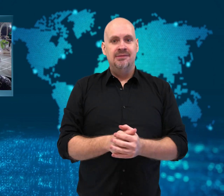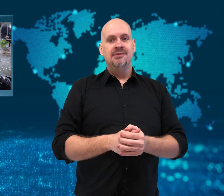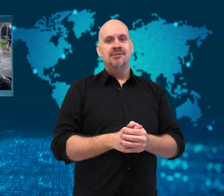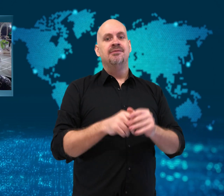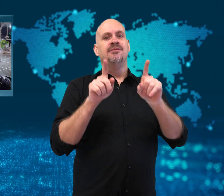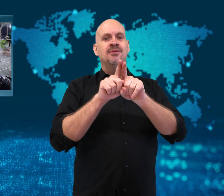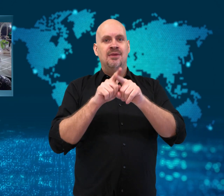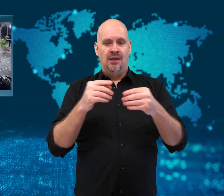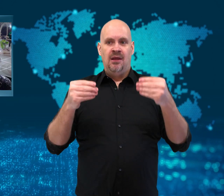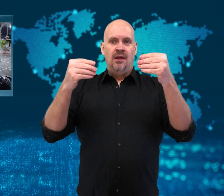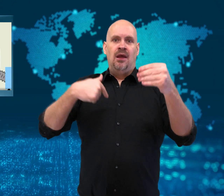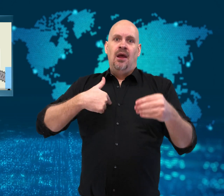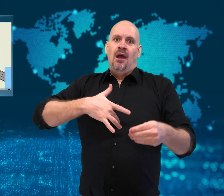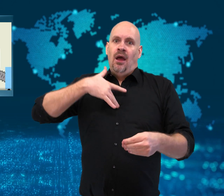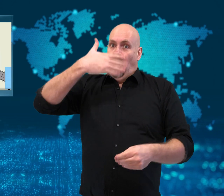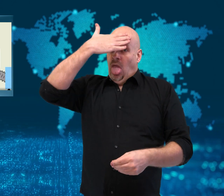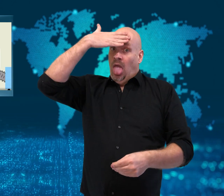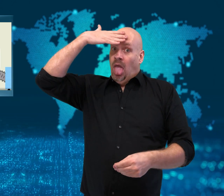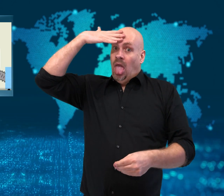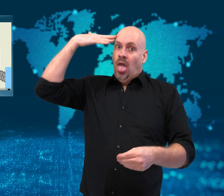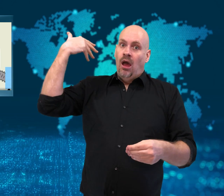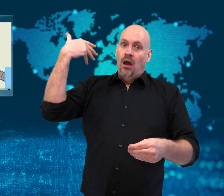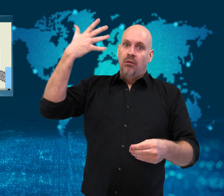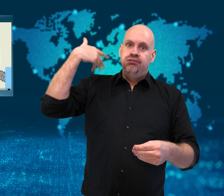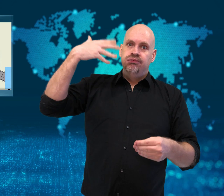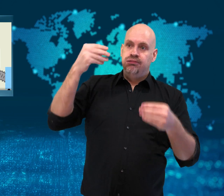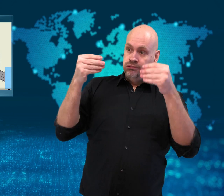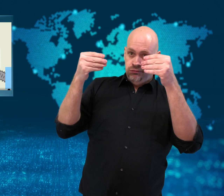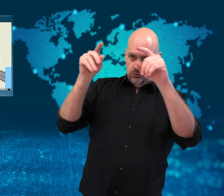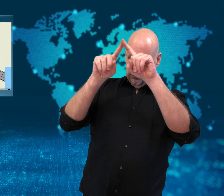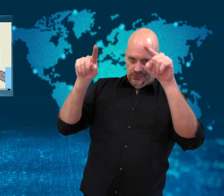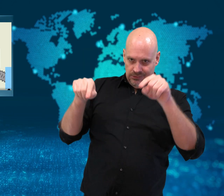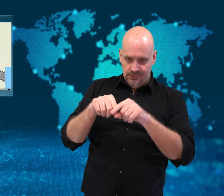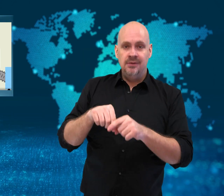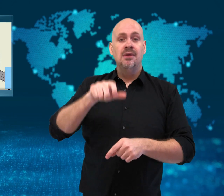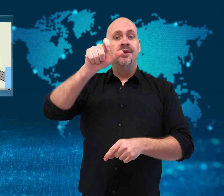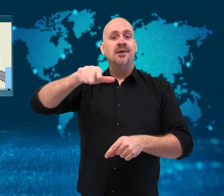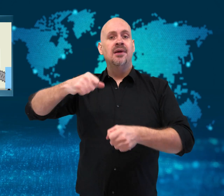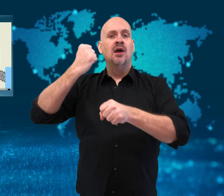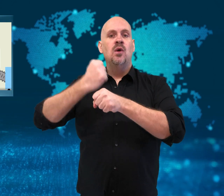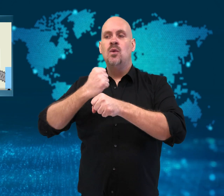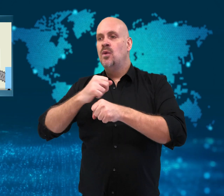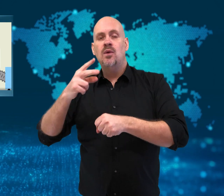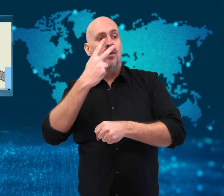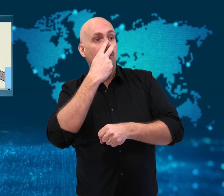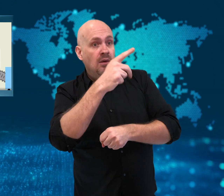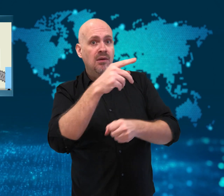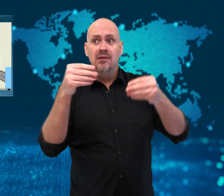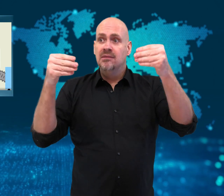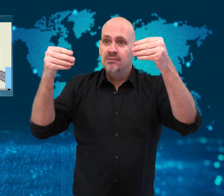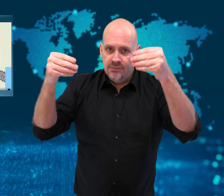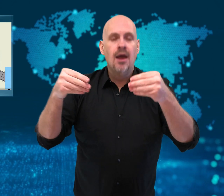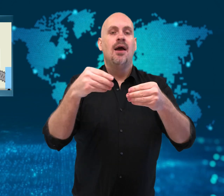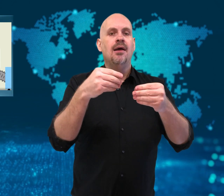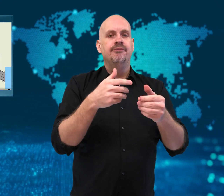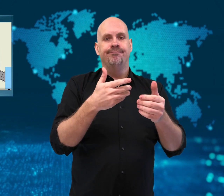Staff members would walk them to the bathroom if they needed it,